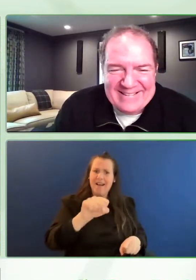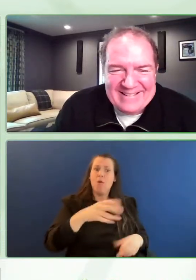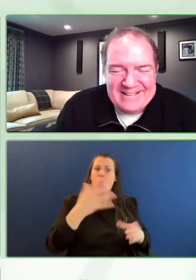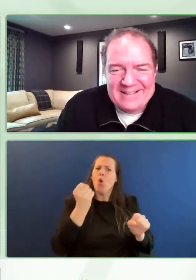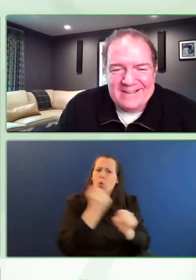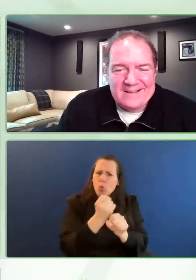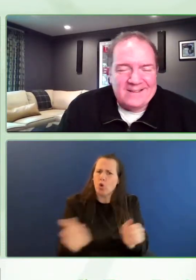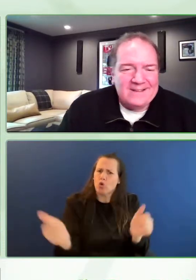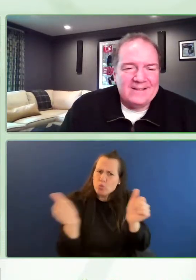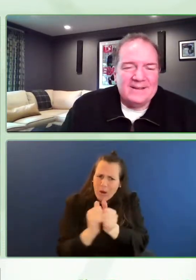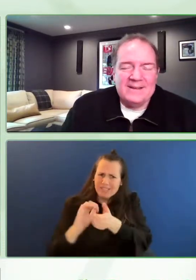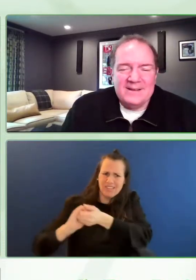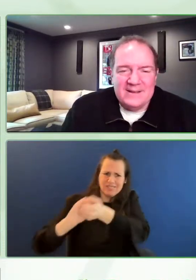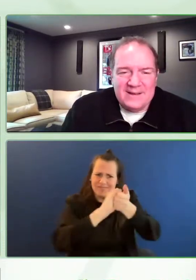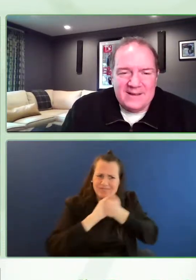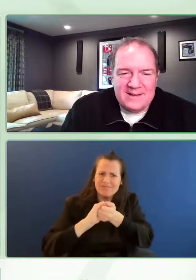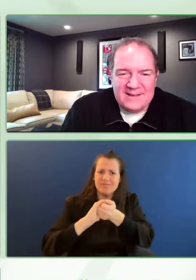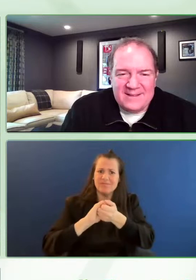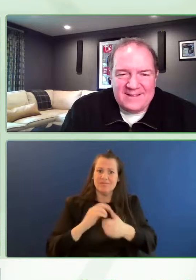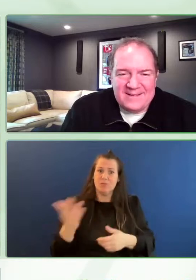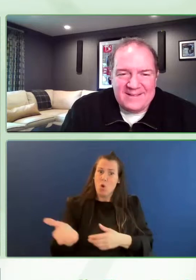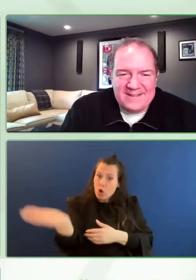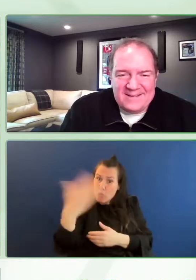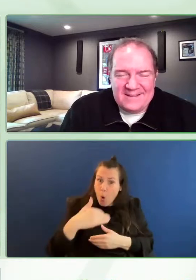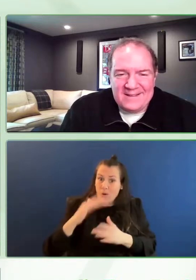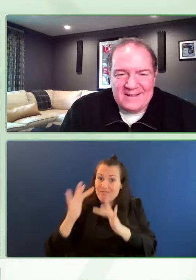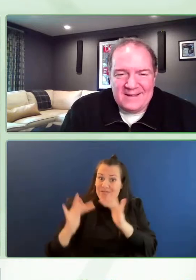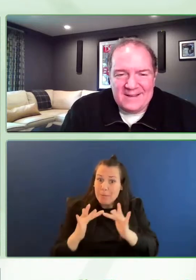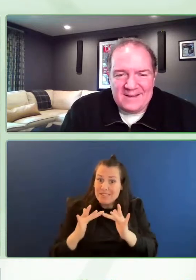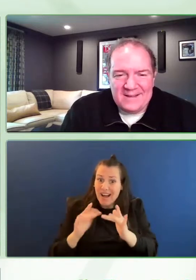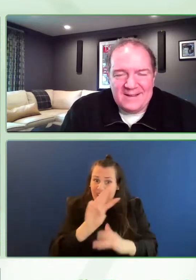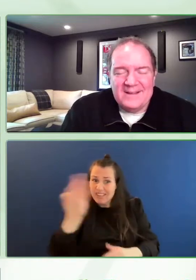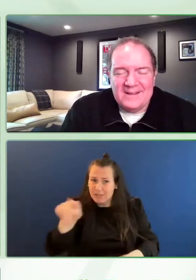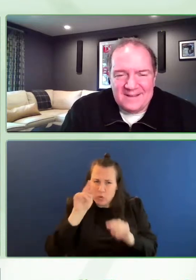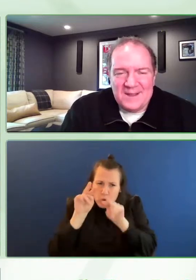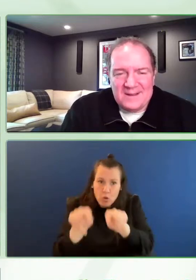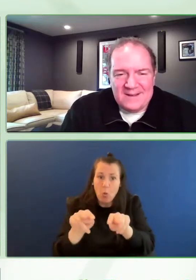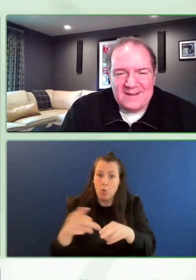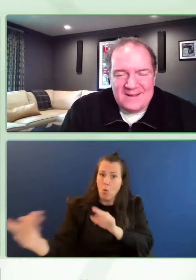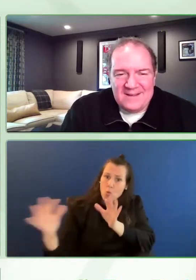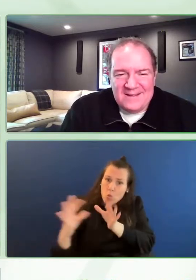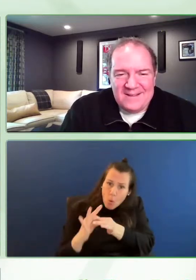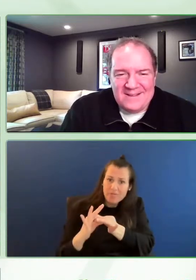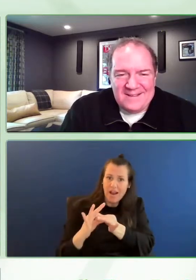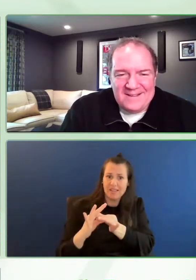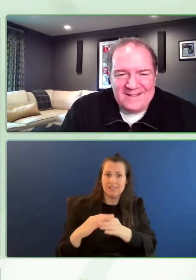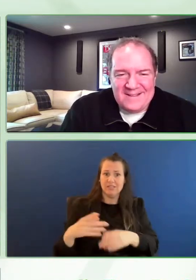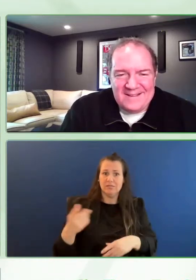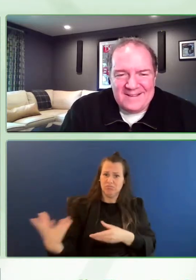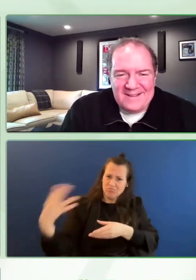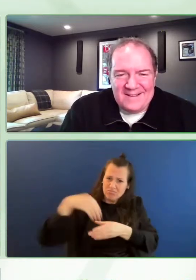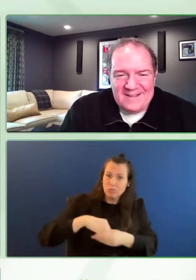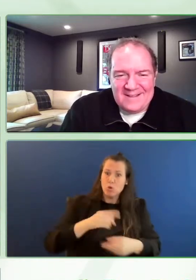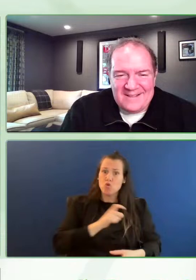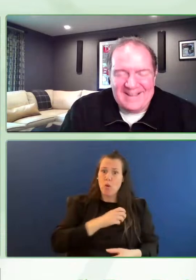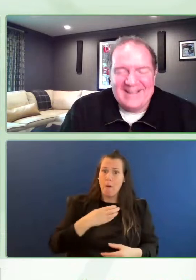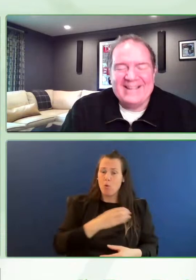It's not even second-guessing you on the screen. Especially as you are amongst about seven screens.